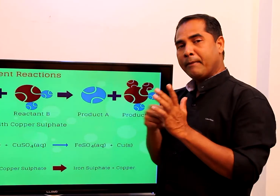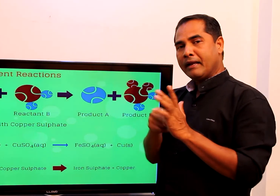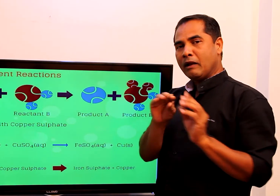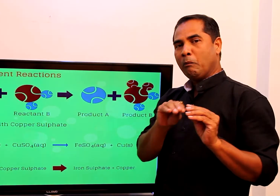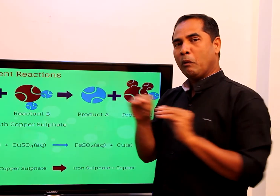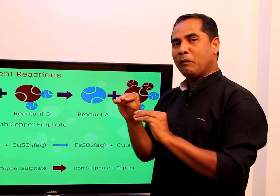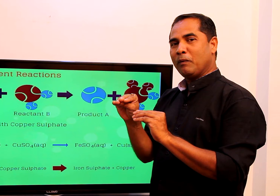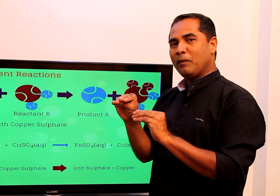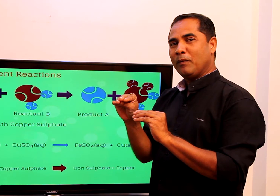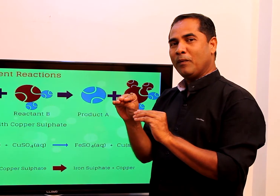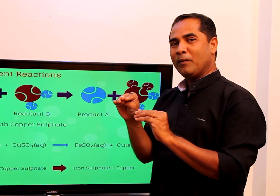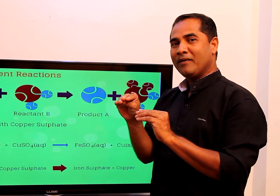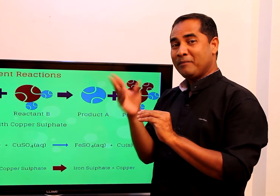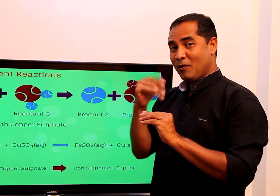iron sulfate.